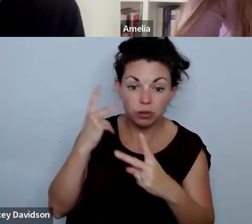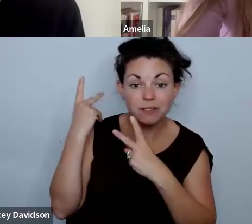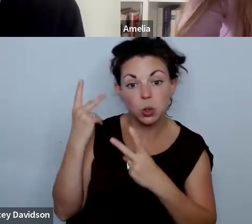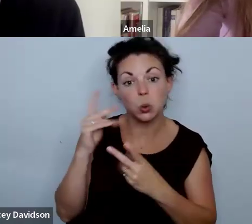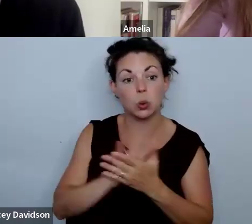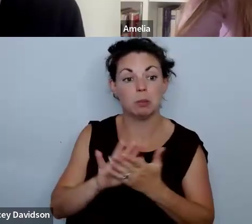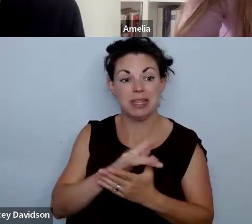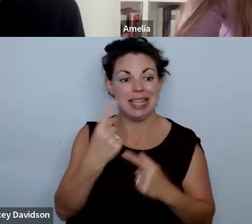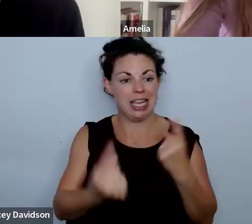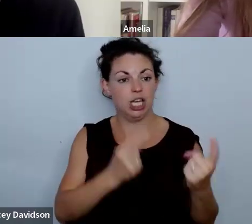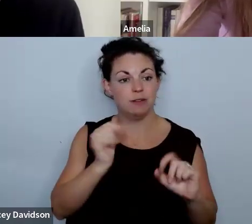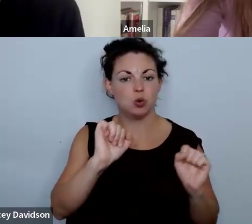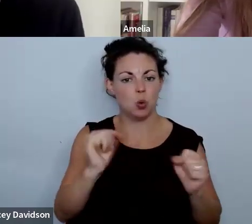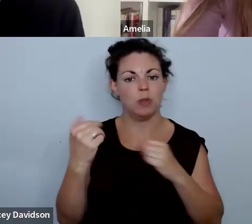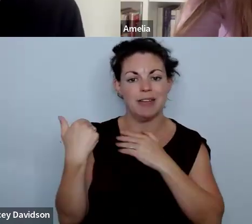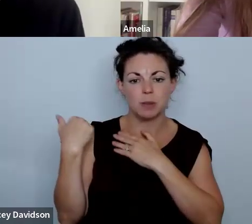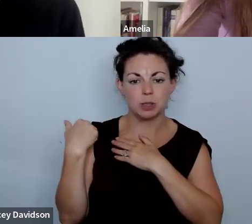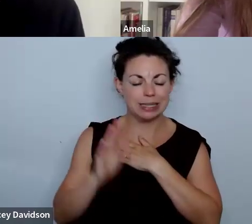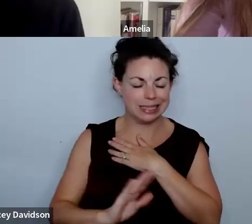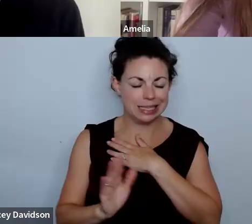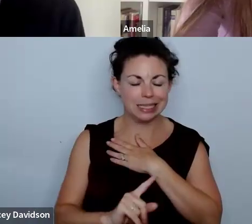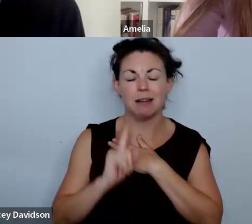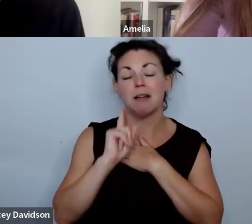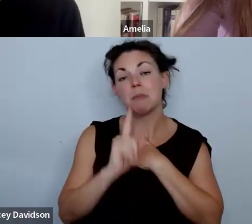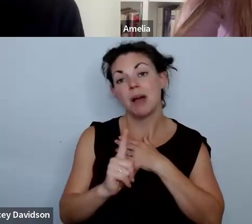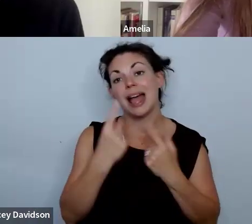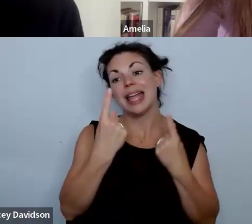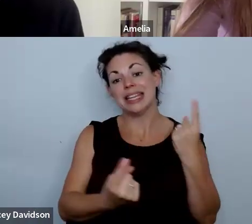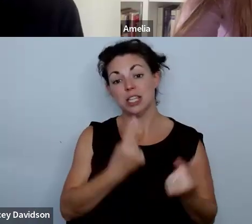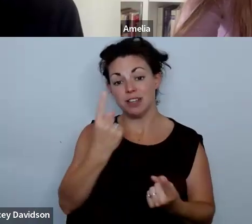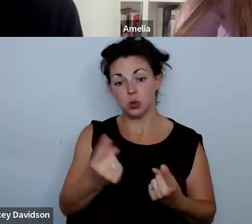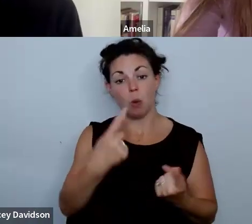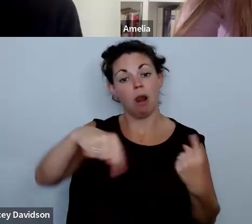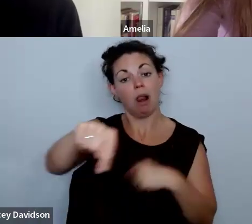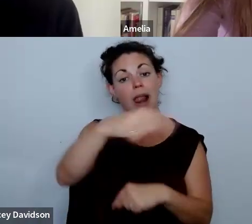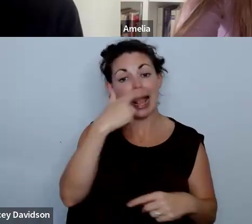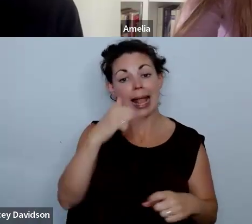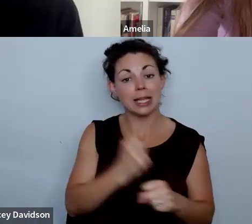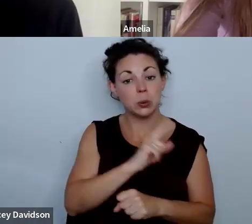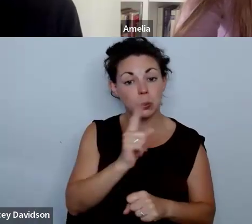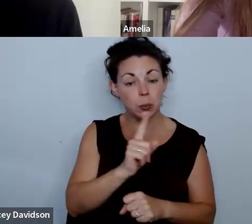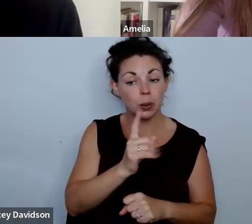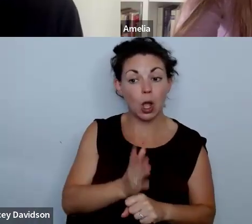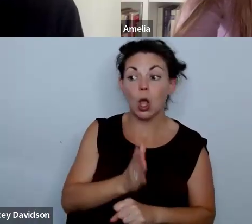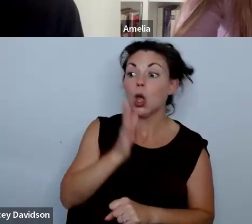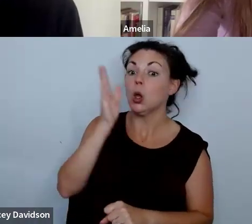Nobody minds or is interested for, you know, for the most part how long you're there if it's a conference or something like that.